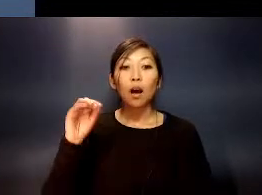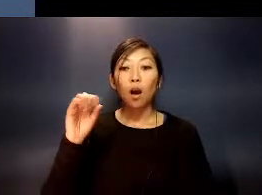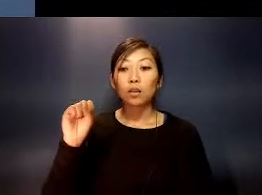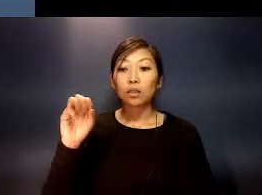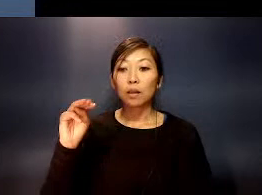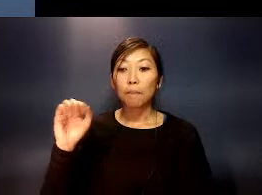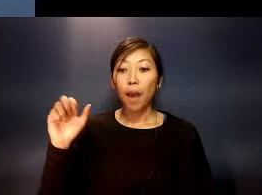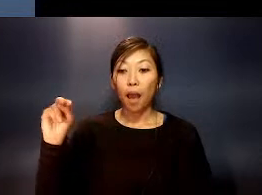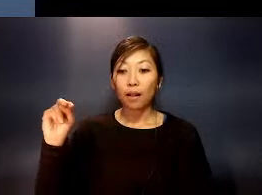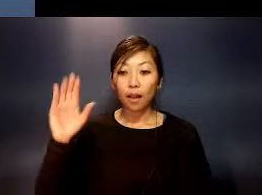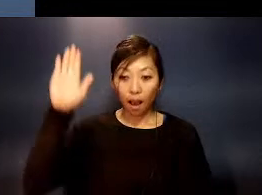≫ Clerk: PRESIDENT BENDER. ≫ COUNCIL PRESIDENT BENDER: NO.